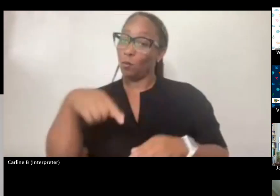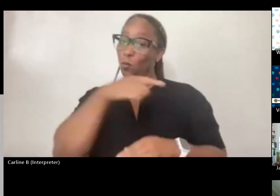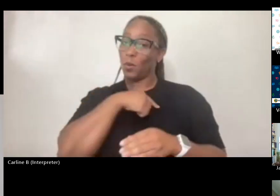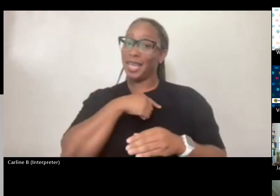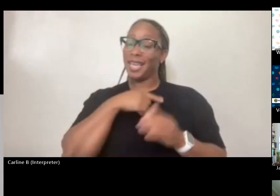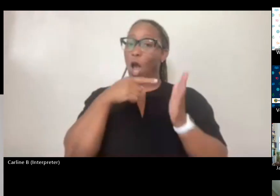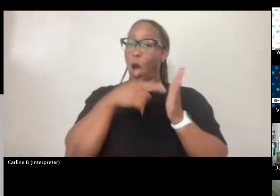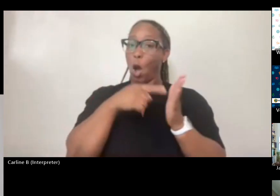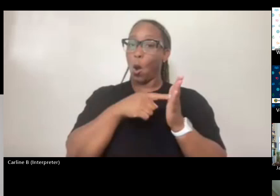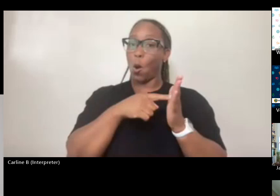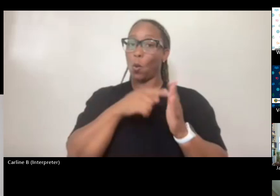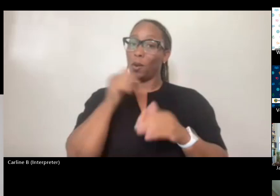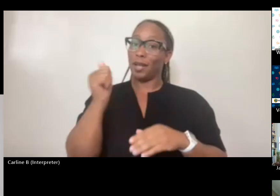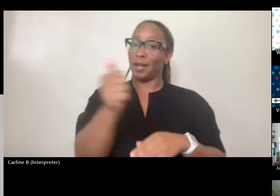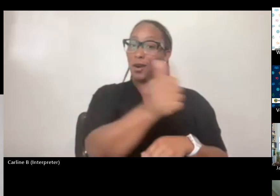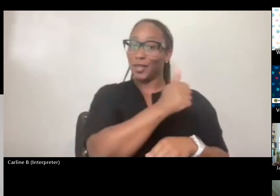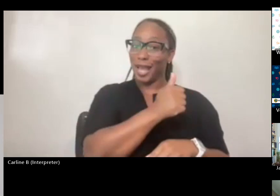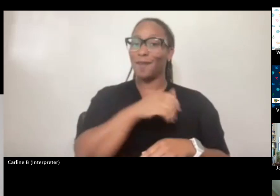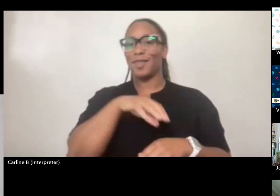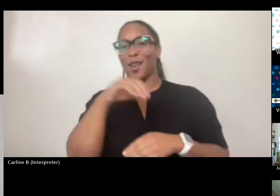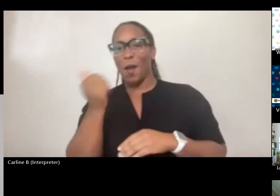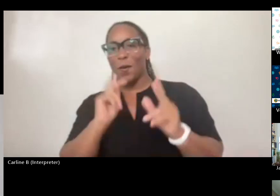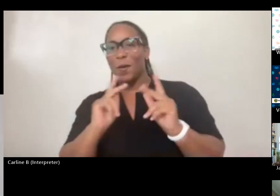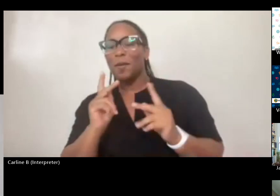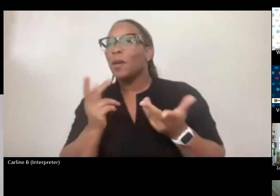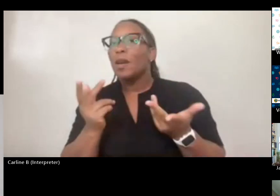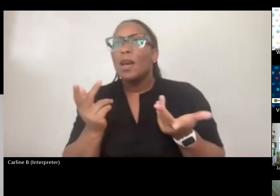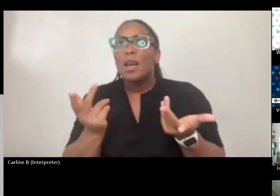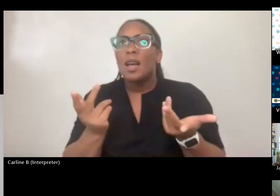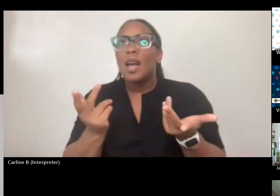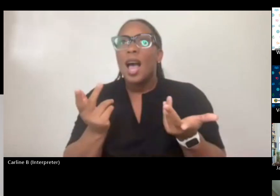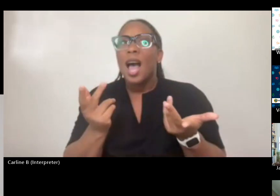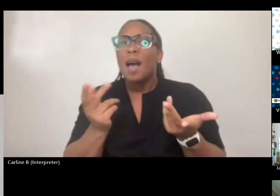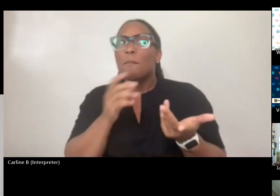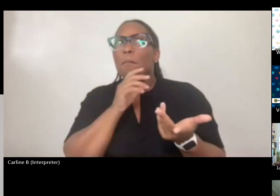really think about why we give so much credence to how old we are,